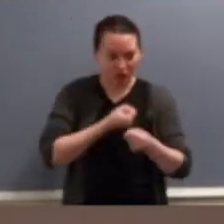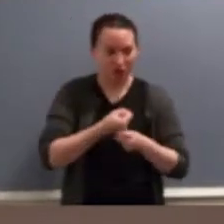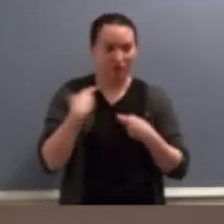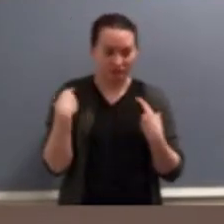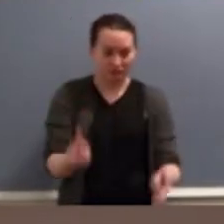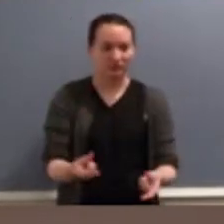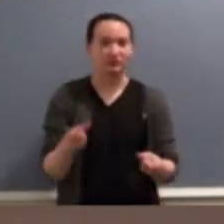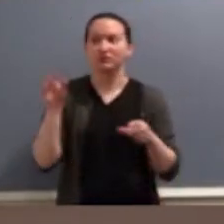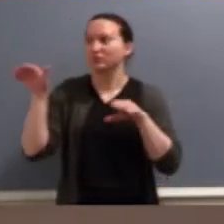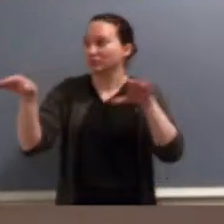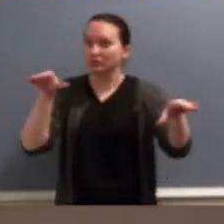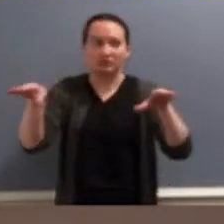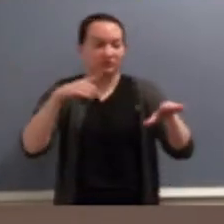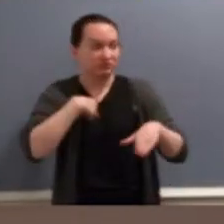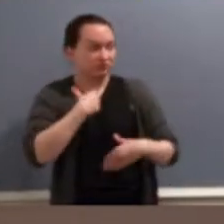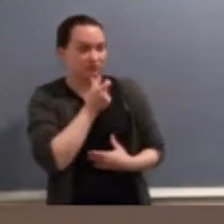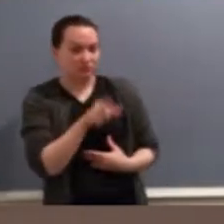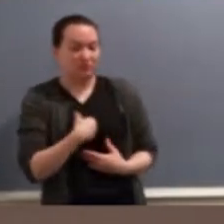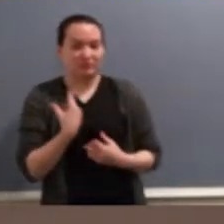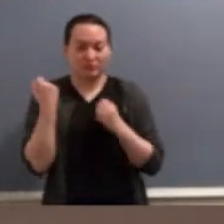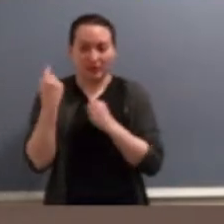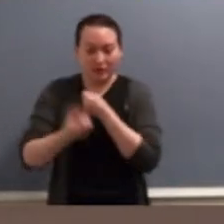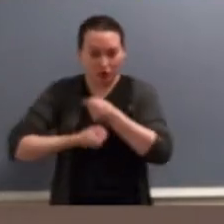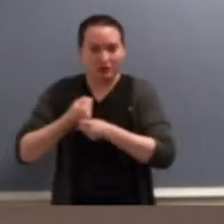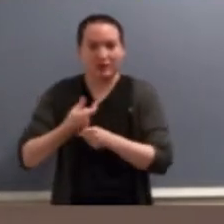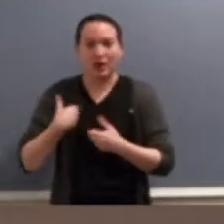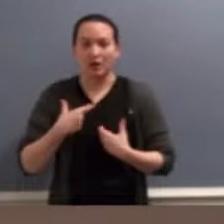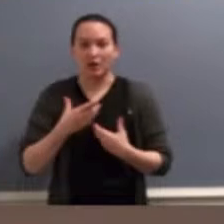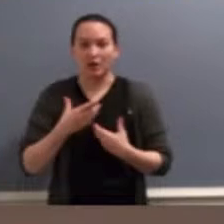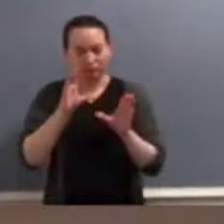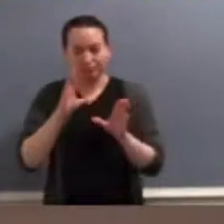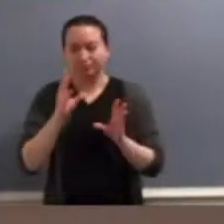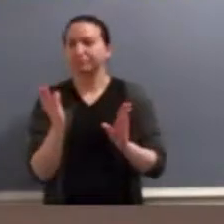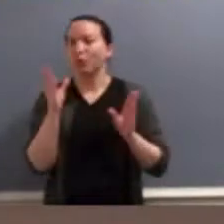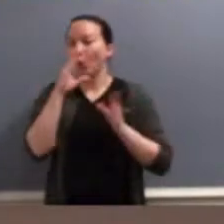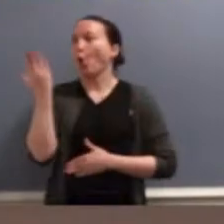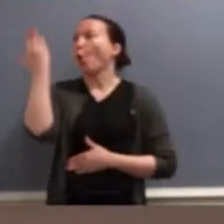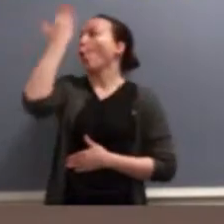many people beyond me about that over the years but I don't want to lose sight of the fact that